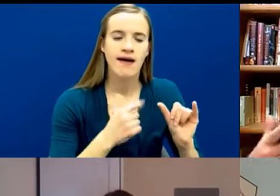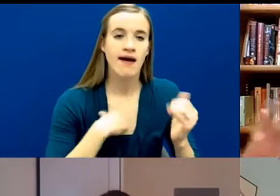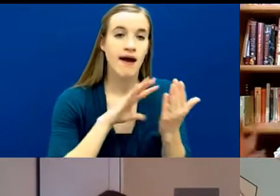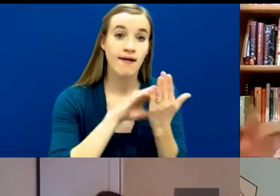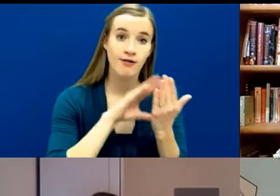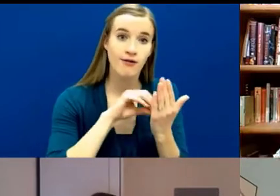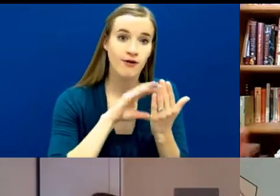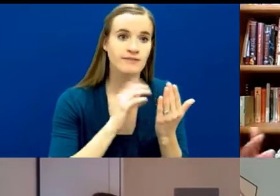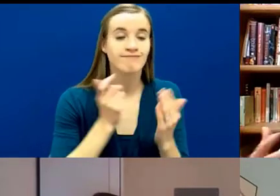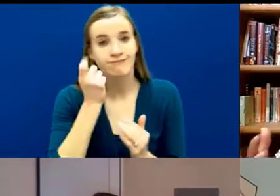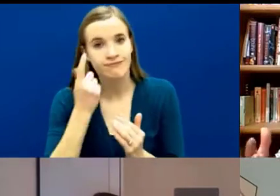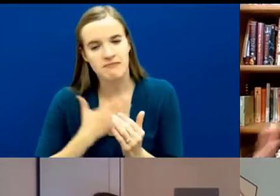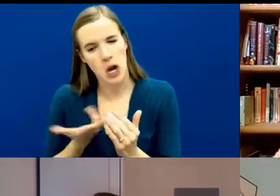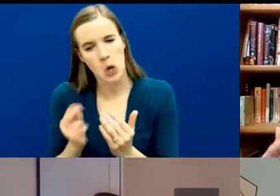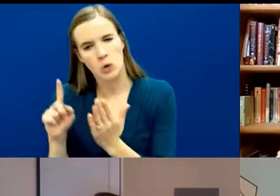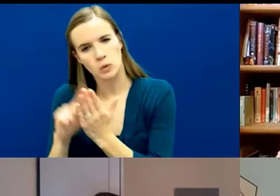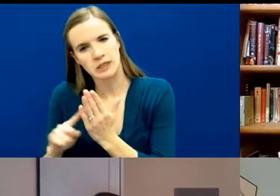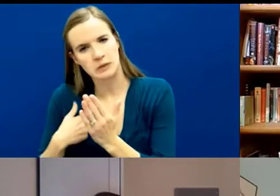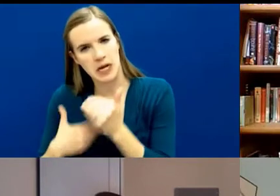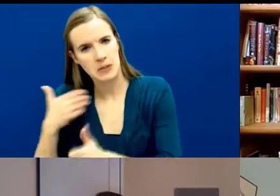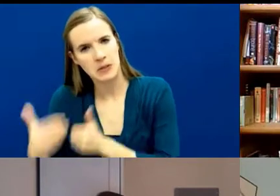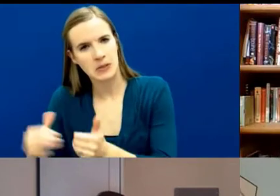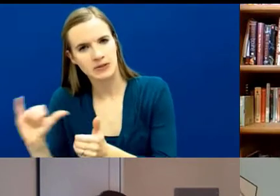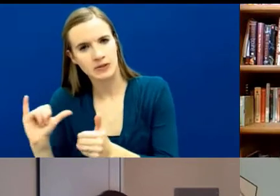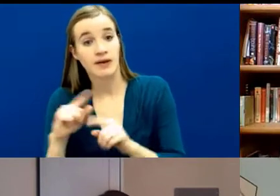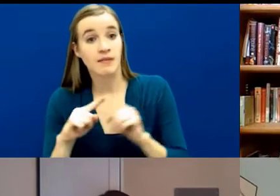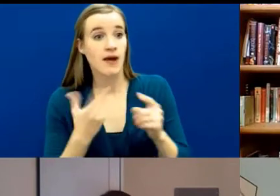research as well. But I feel like from working with you, I learned a ton. I